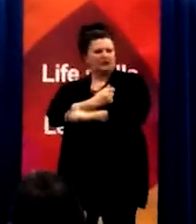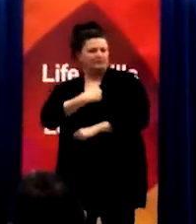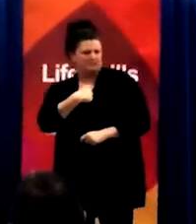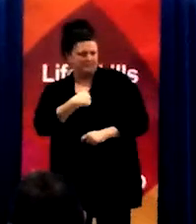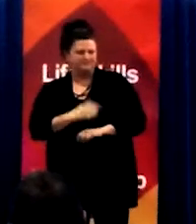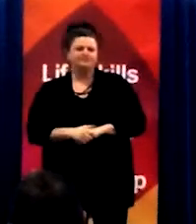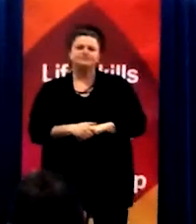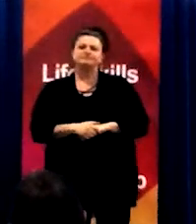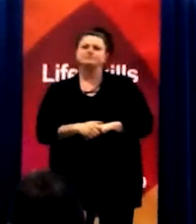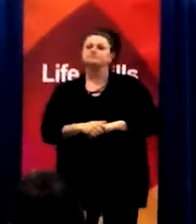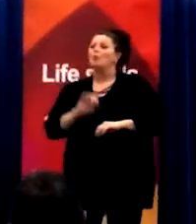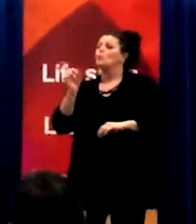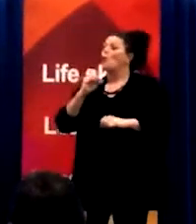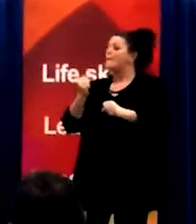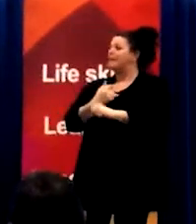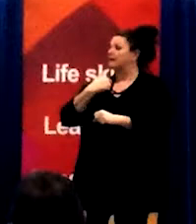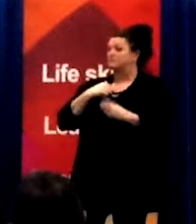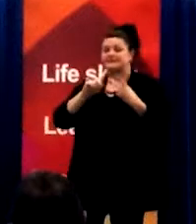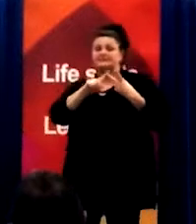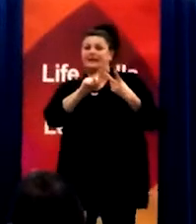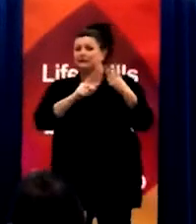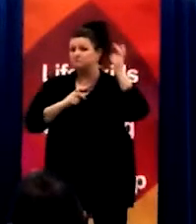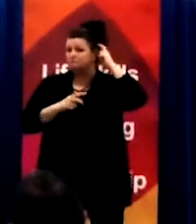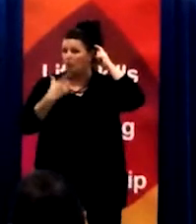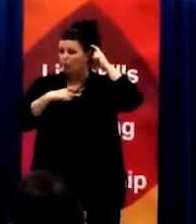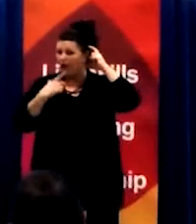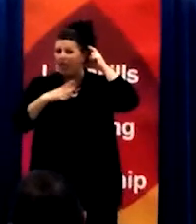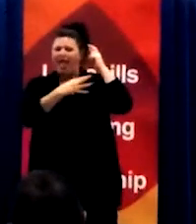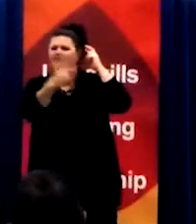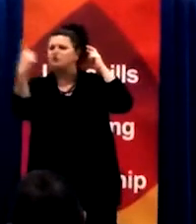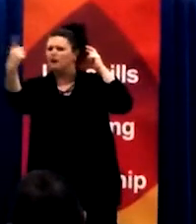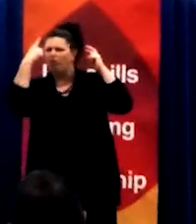What made me get second cochlear was that everyone thinks it would be good for me to